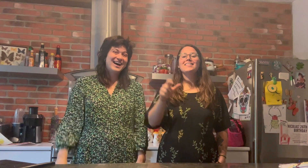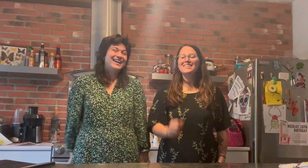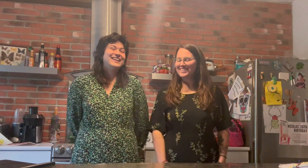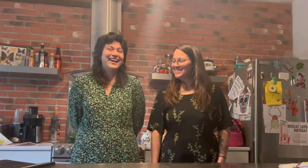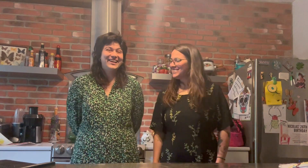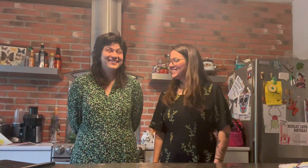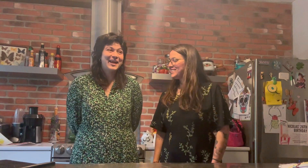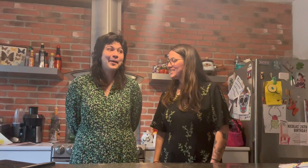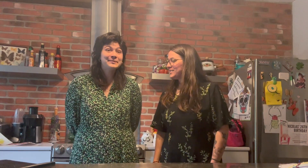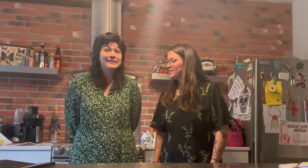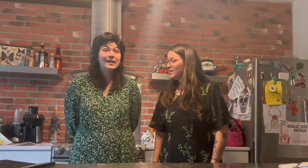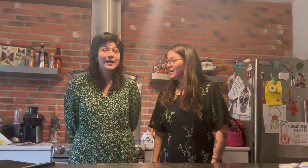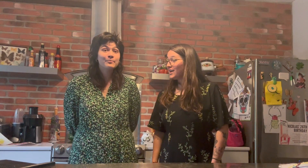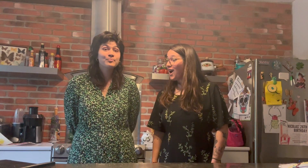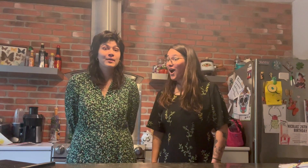Et le thème c'est...